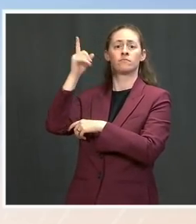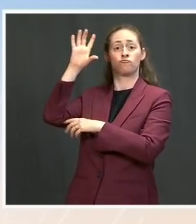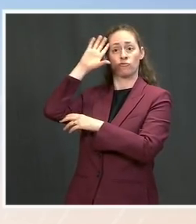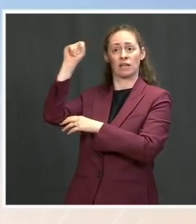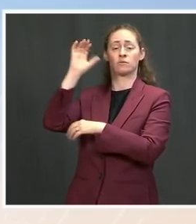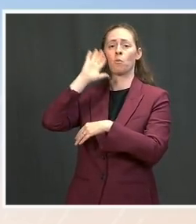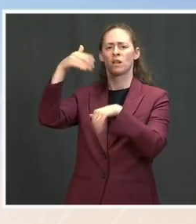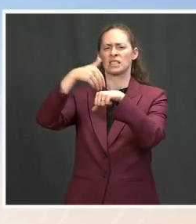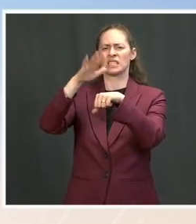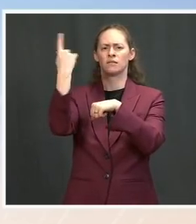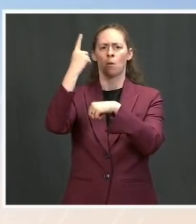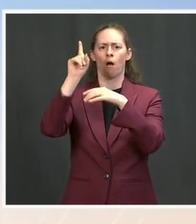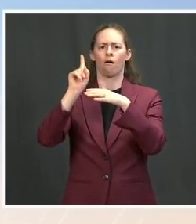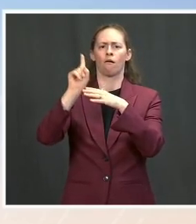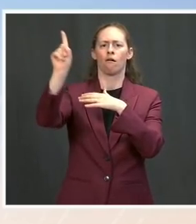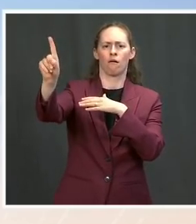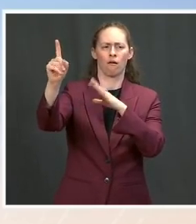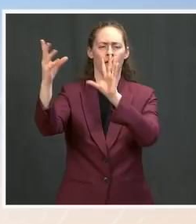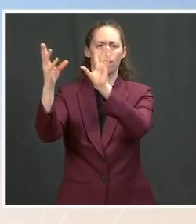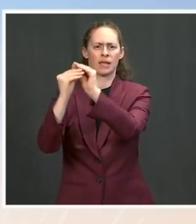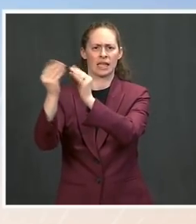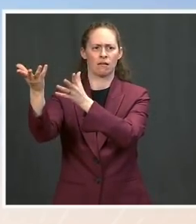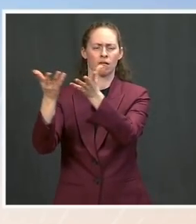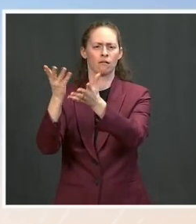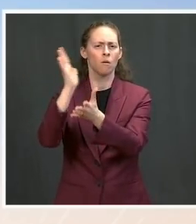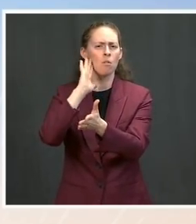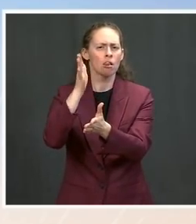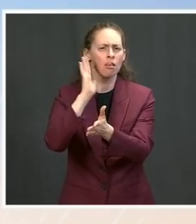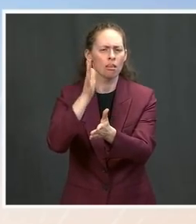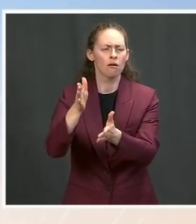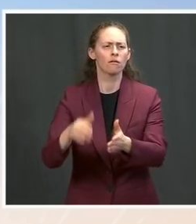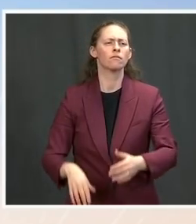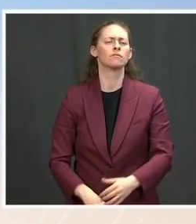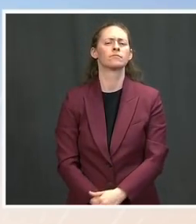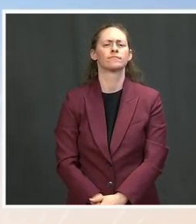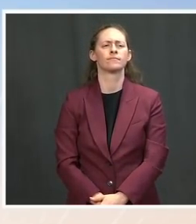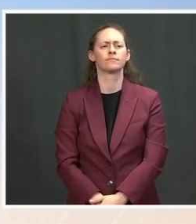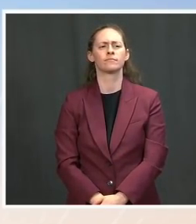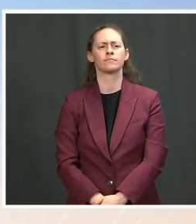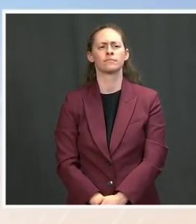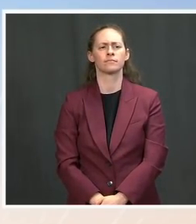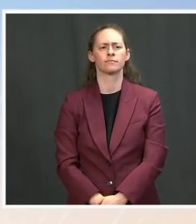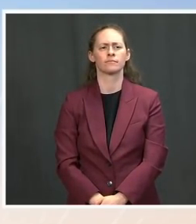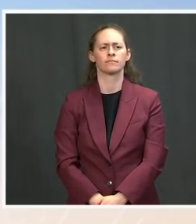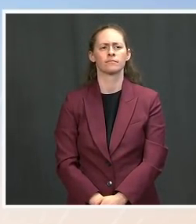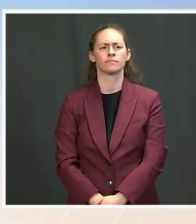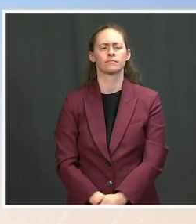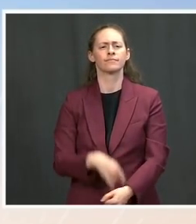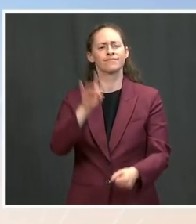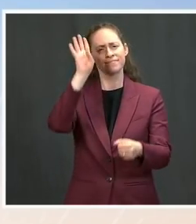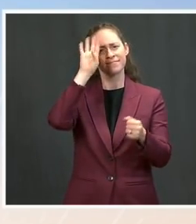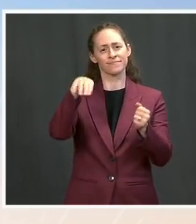for everyone to understand this process, because sometimes it's shorthan- -- shorthanded in a -- on television or in other places --